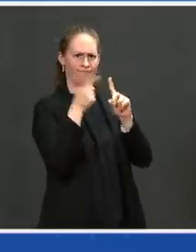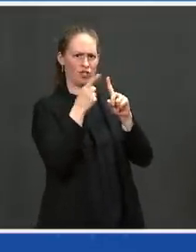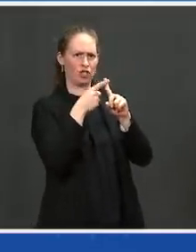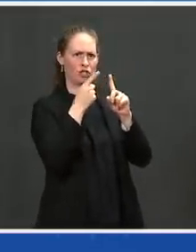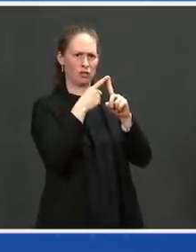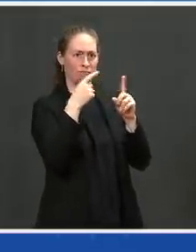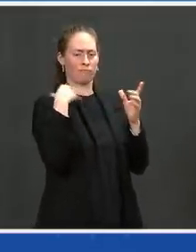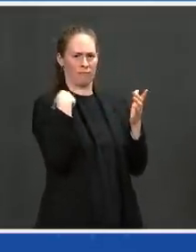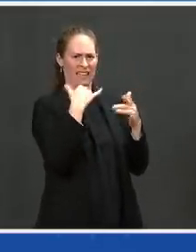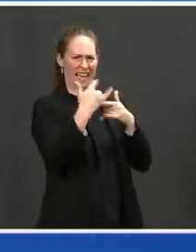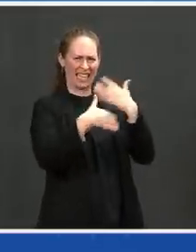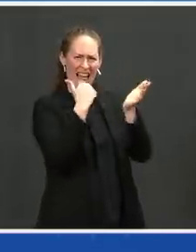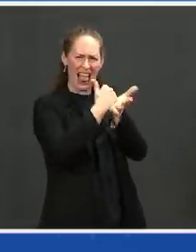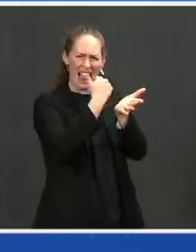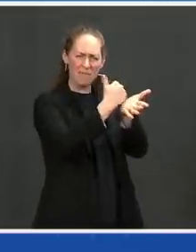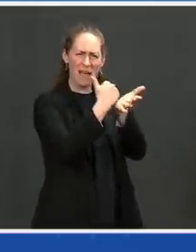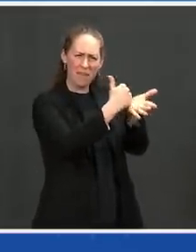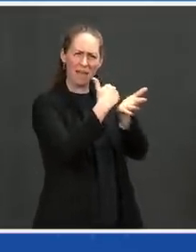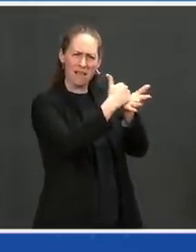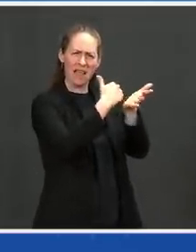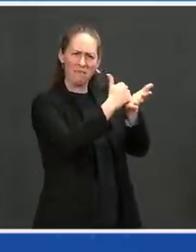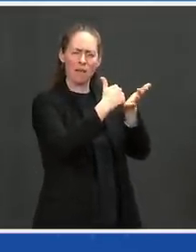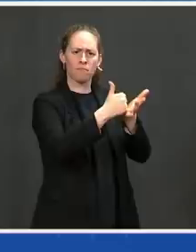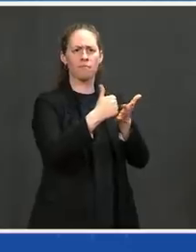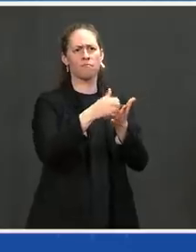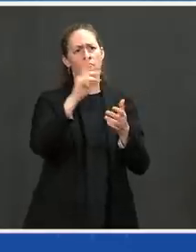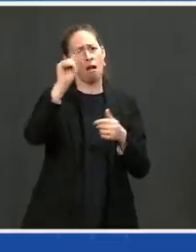But that's the reason why I focused as I have.